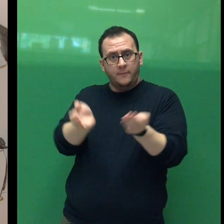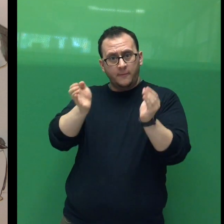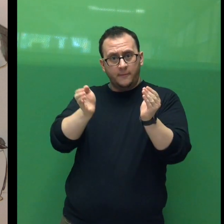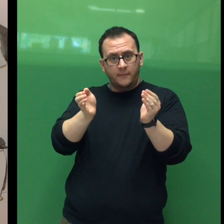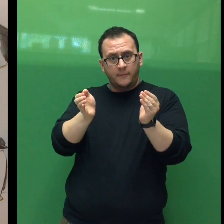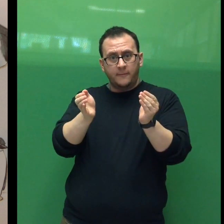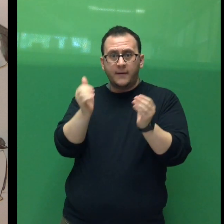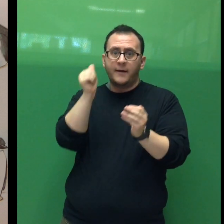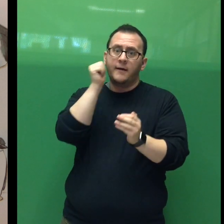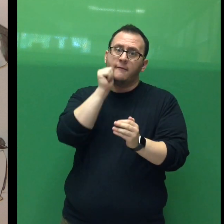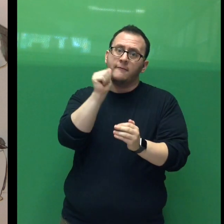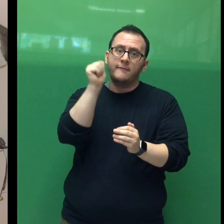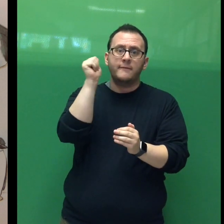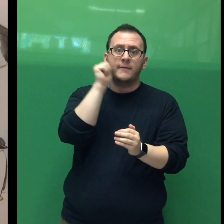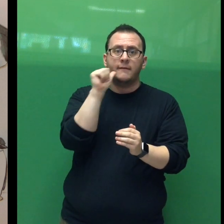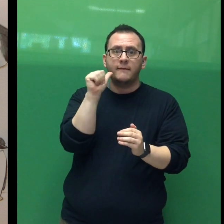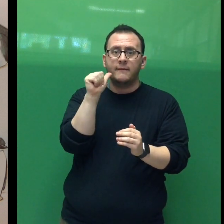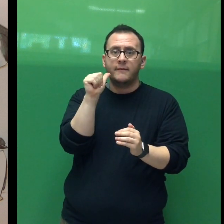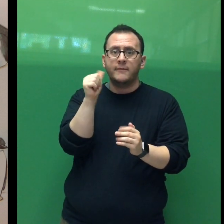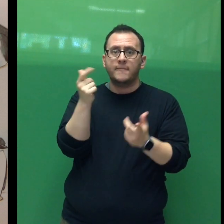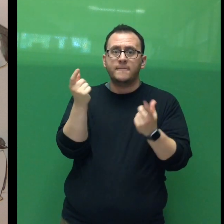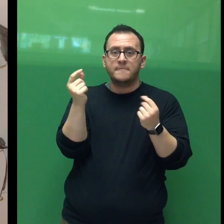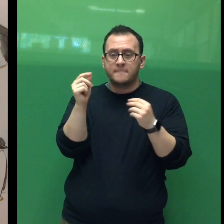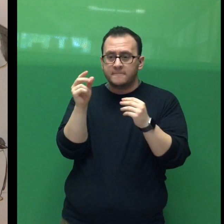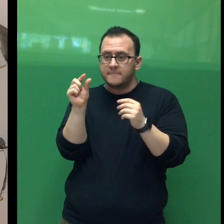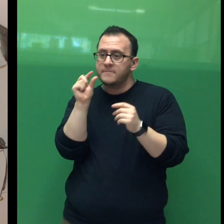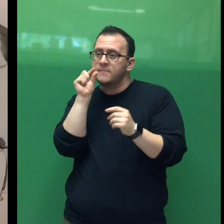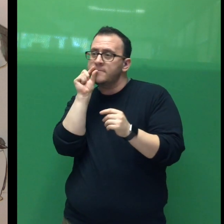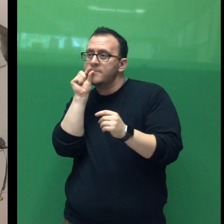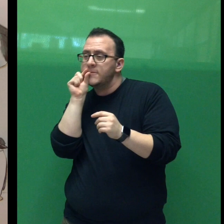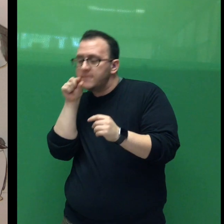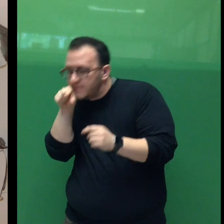Every night Roy and Silo slept there together just like the other penguin couples.